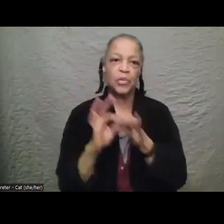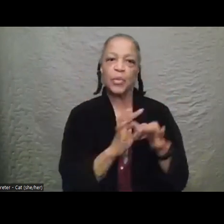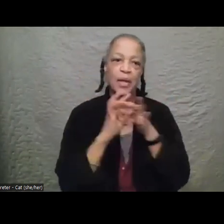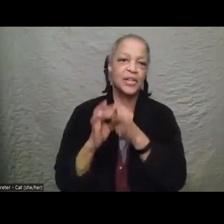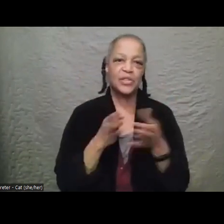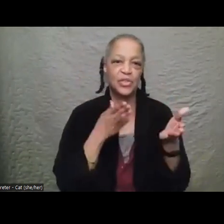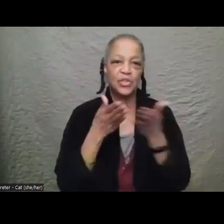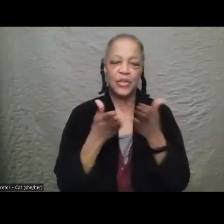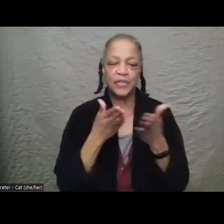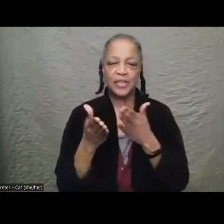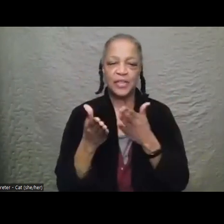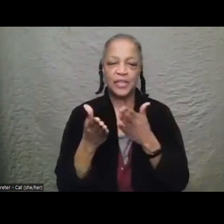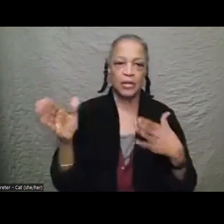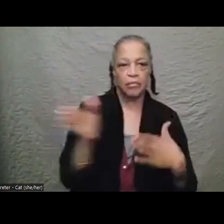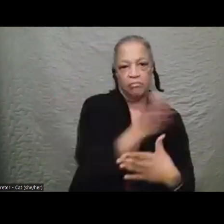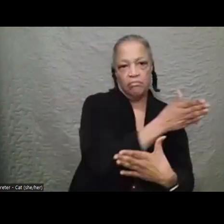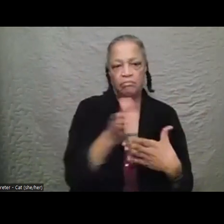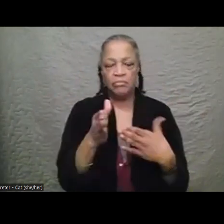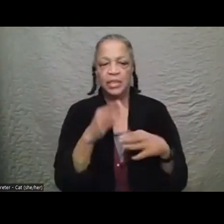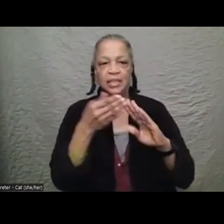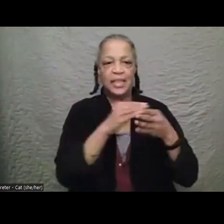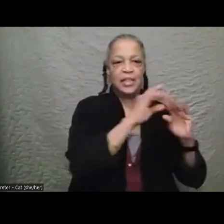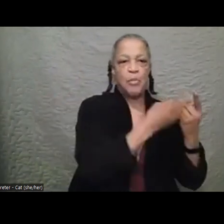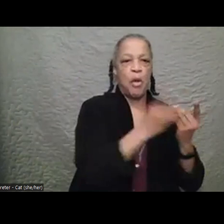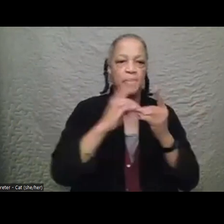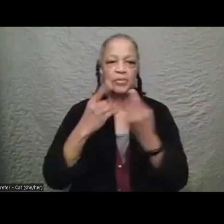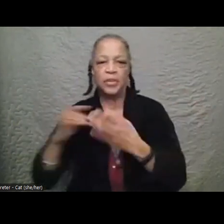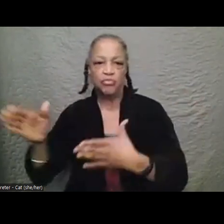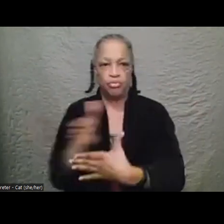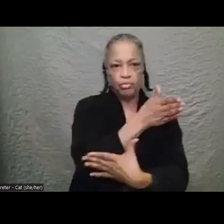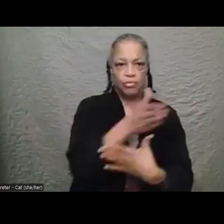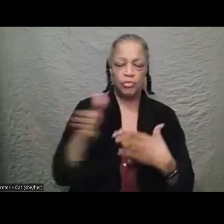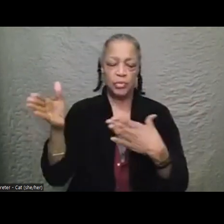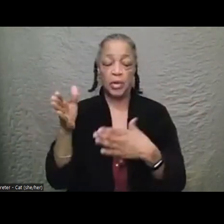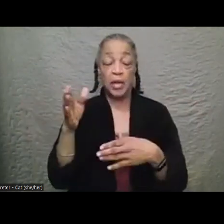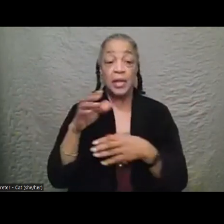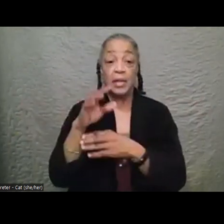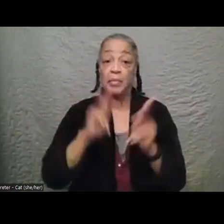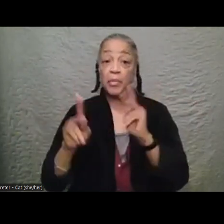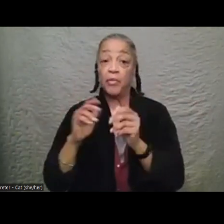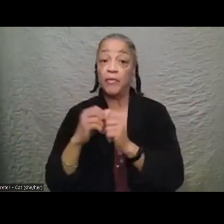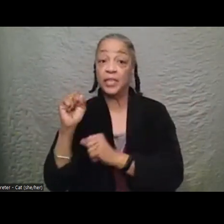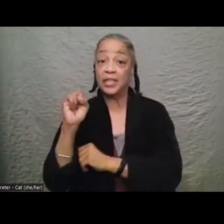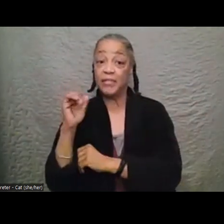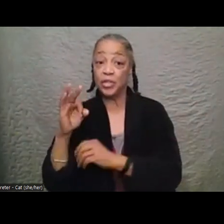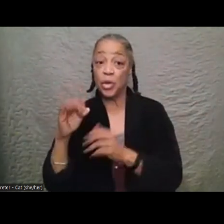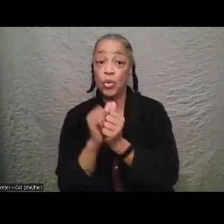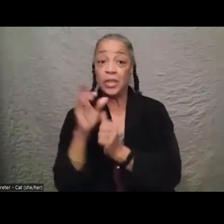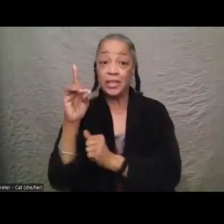across city departments , enabling San Franciscans with disabilities who live that are referred